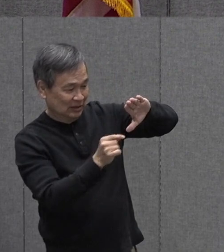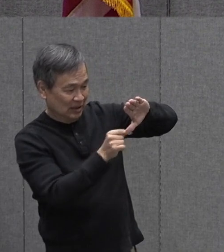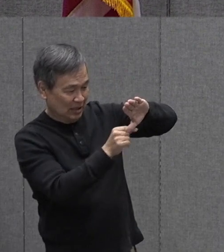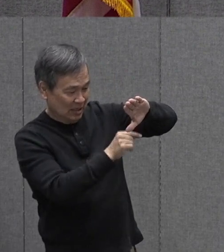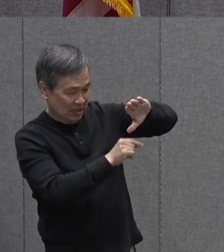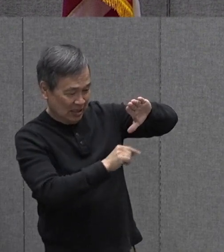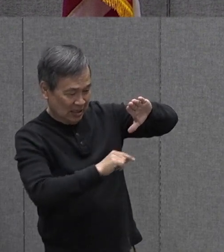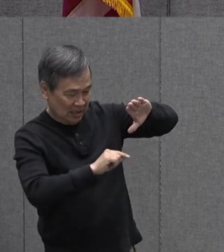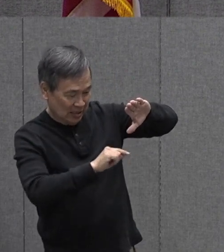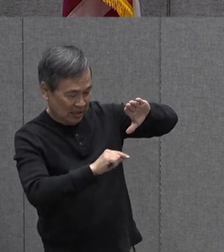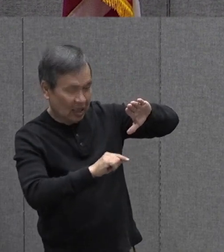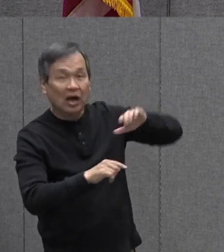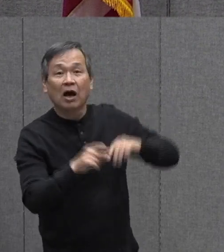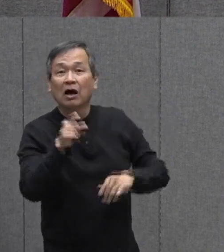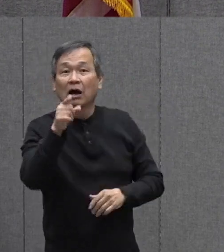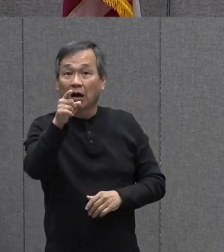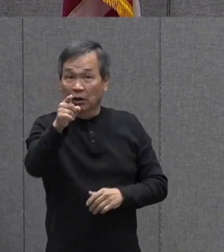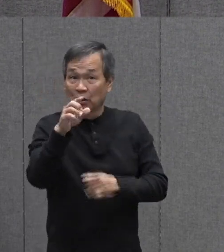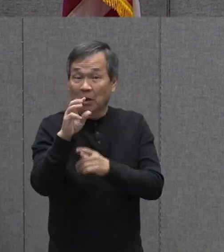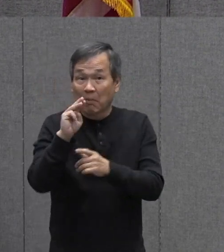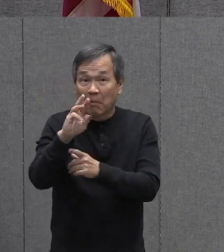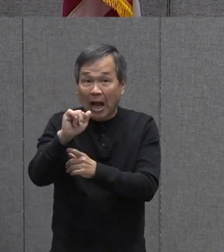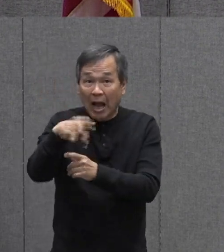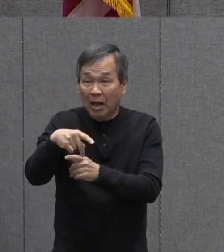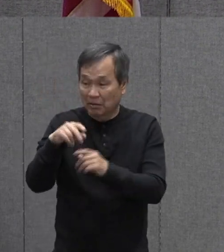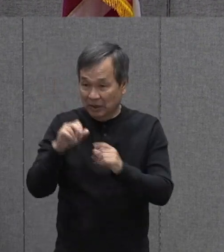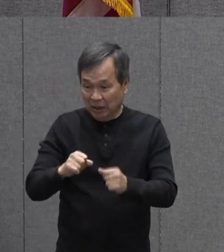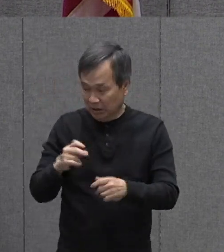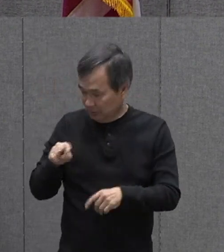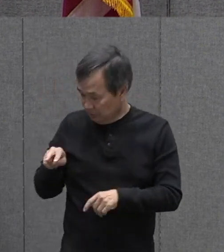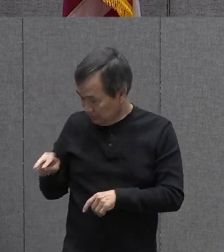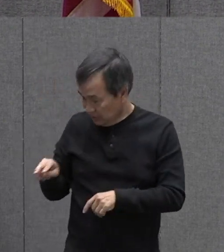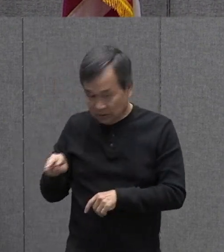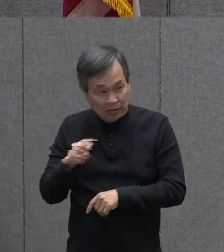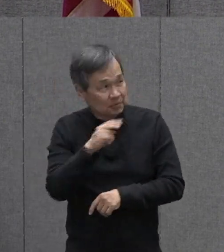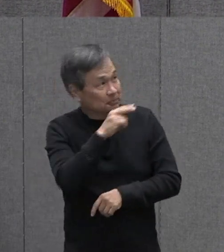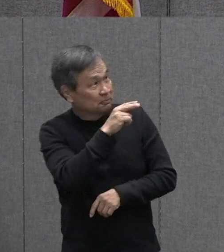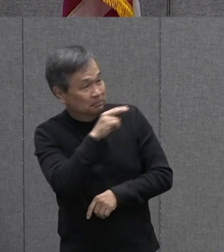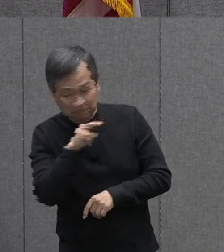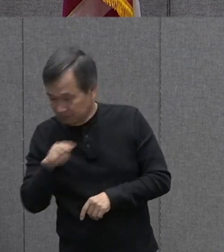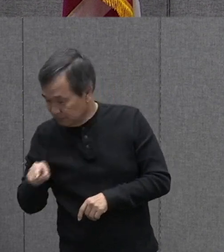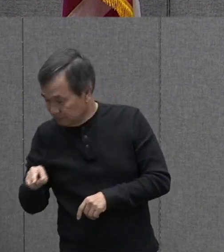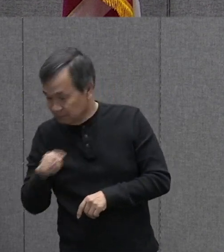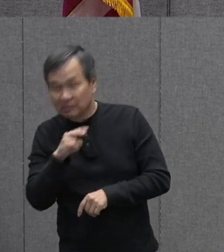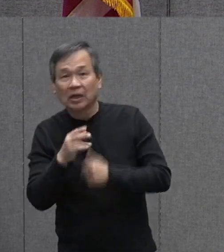that might help you make a really great illustration too. Okay, whoo!